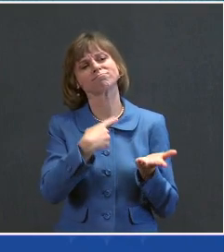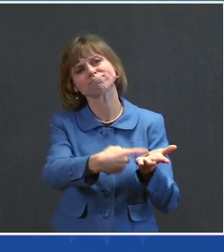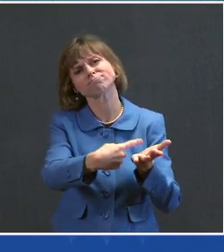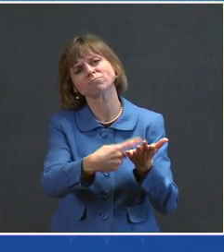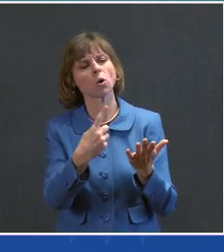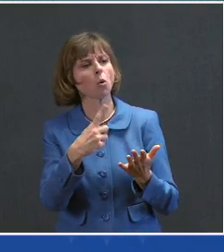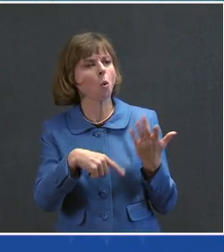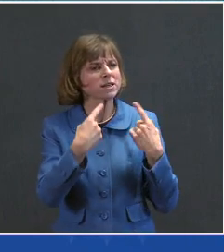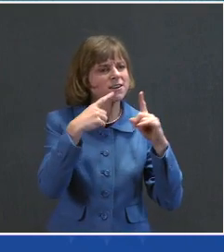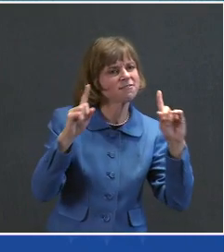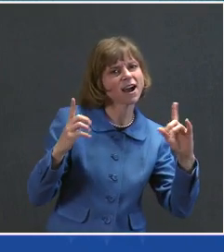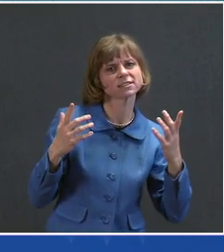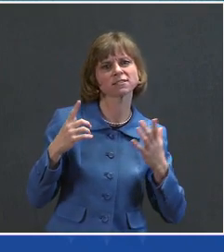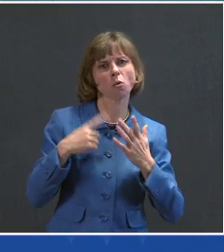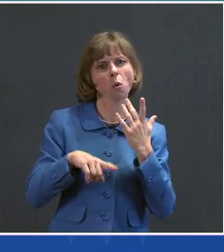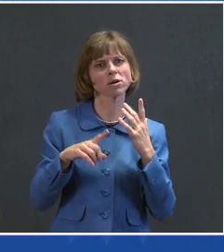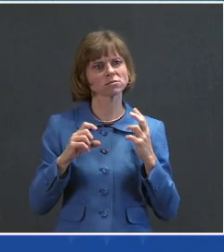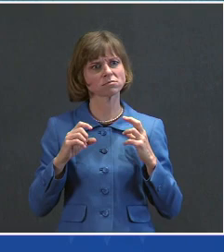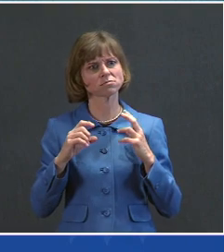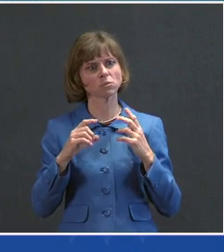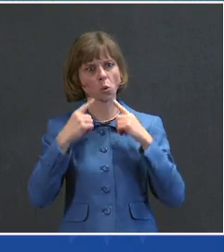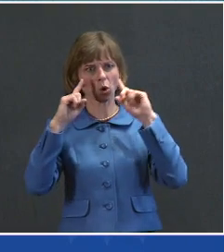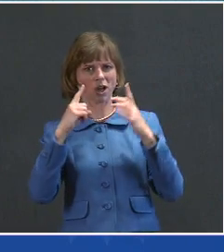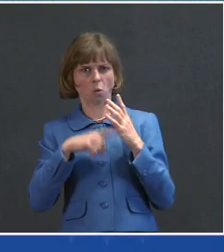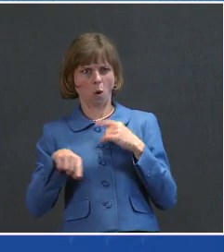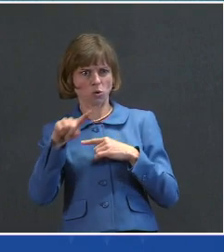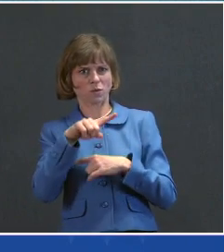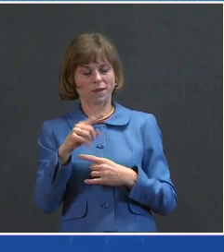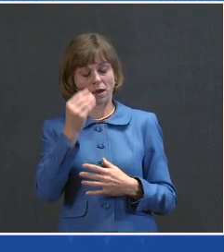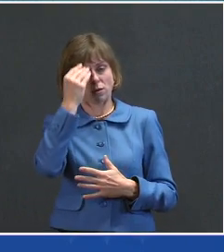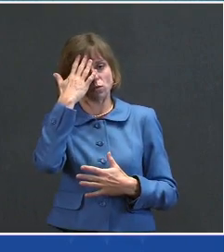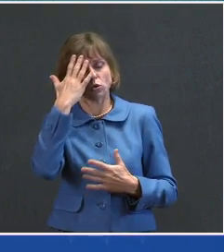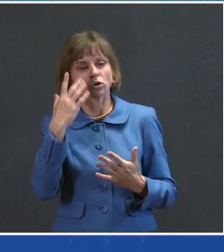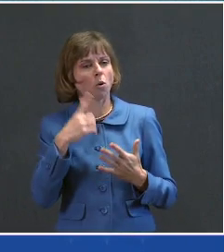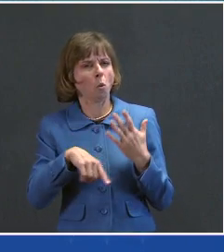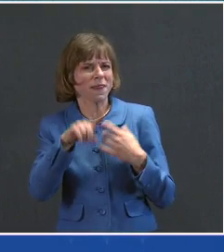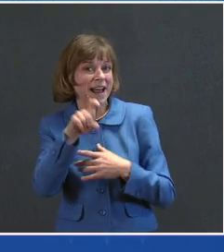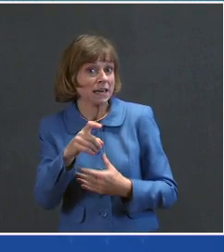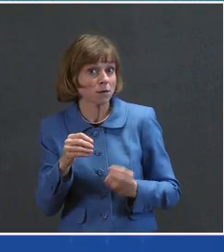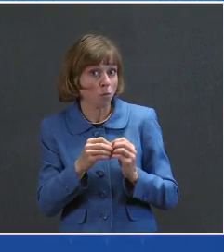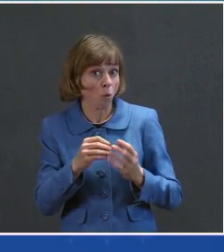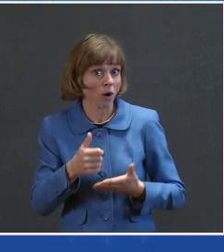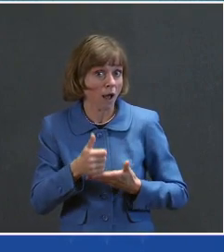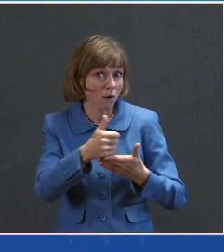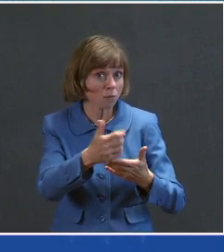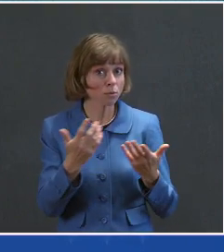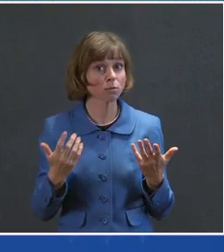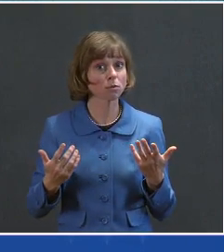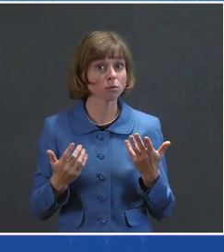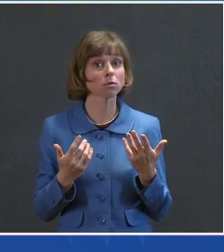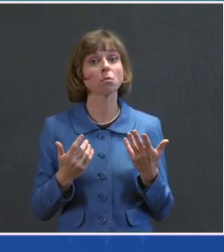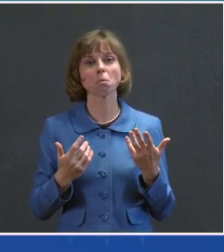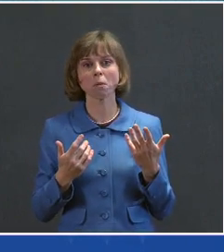what has worked, what are the lessons learned, what do they need more assistance with. And certainly that is information